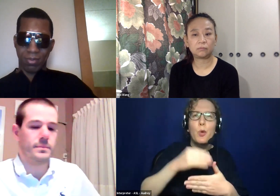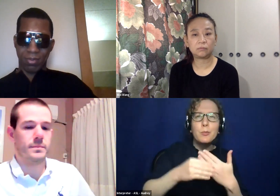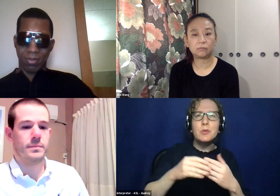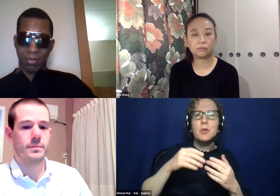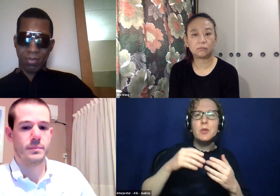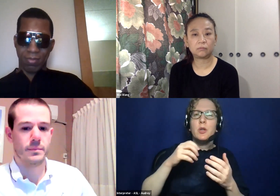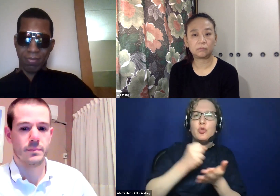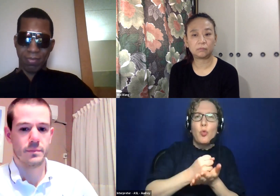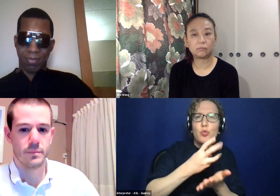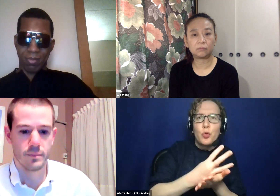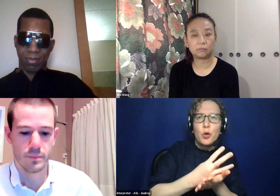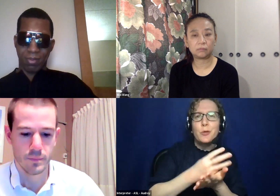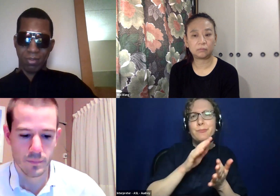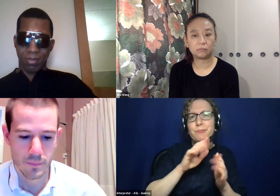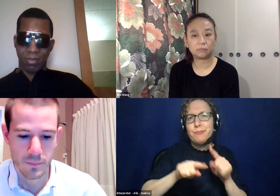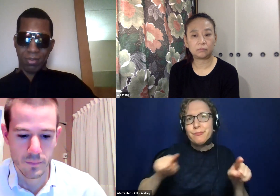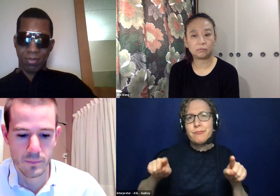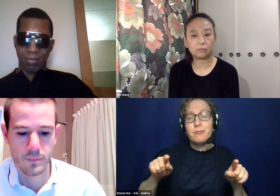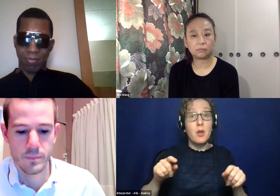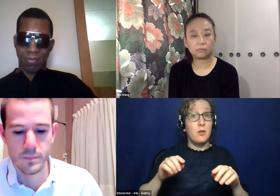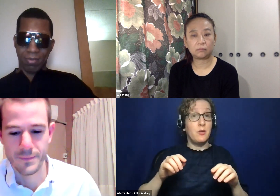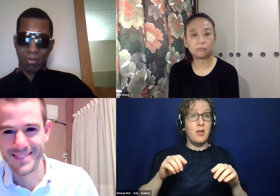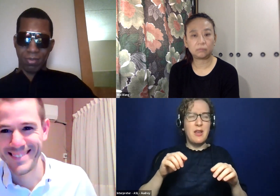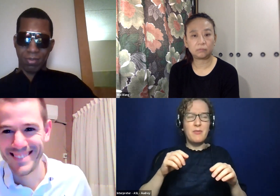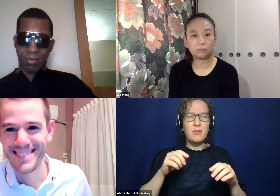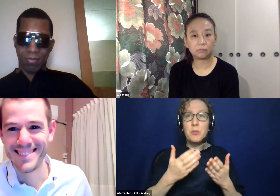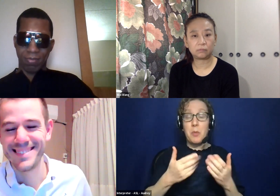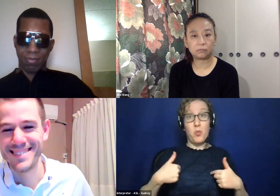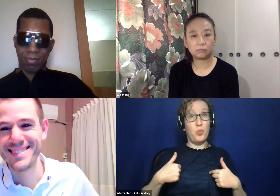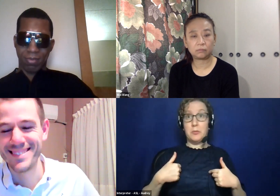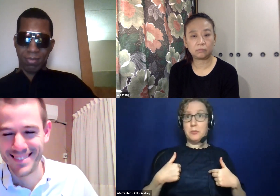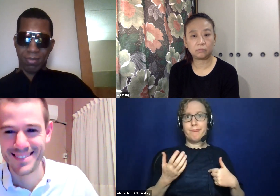person who can choose what's best for you than yourself just by doing your investigations and,